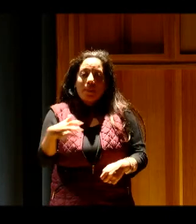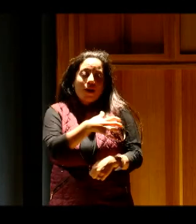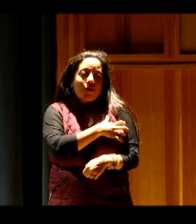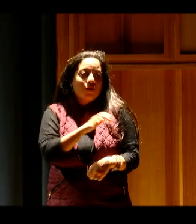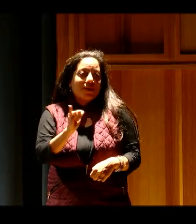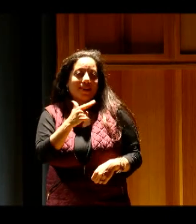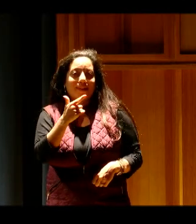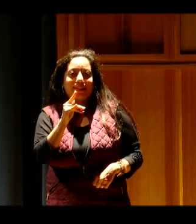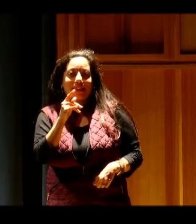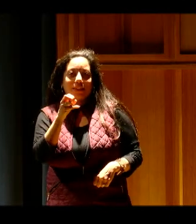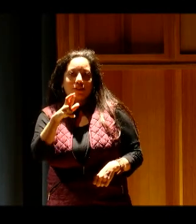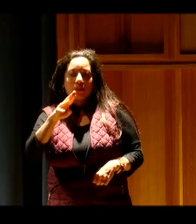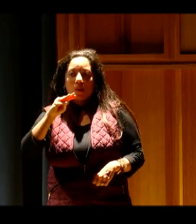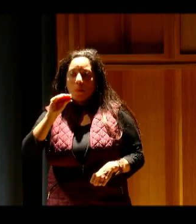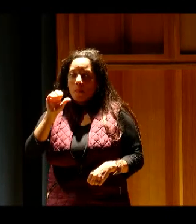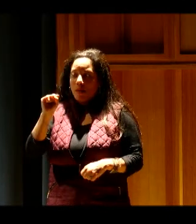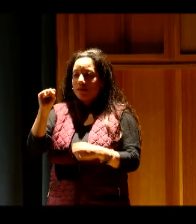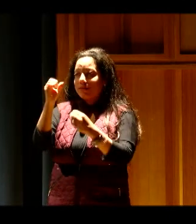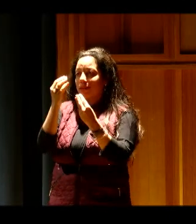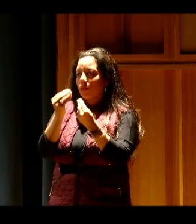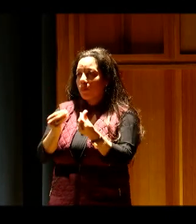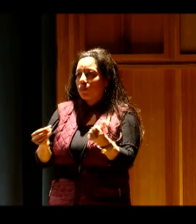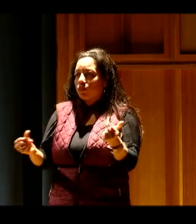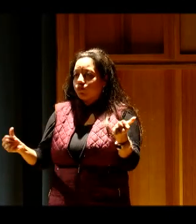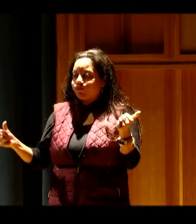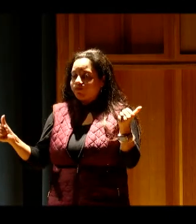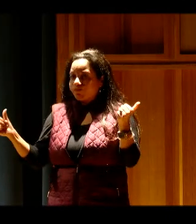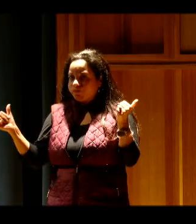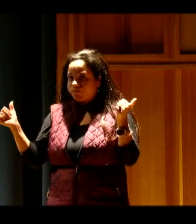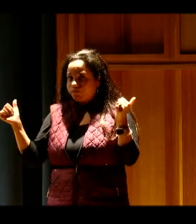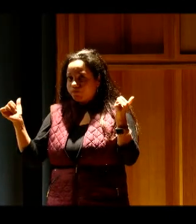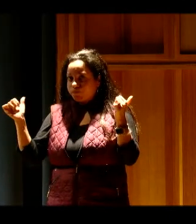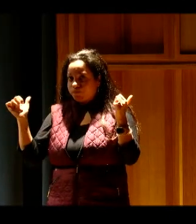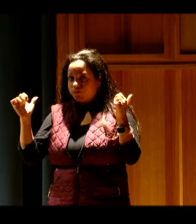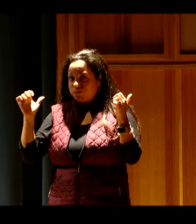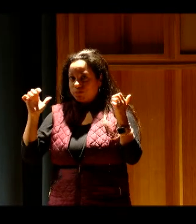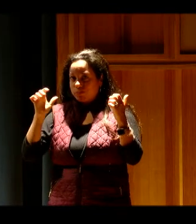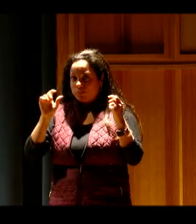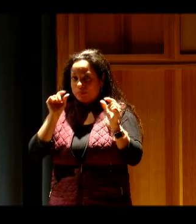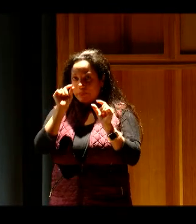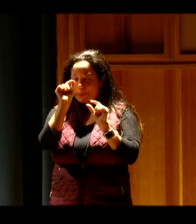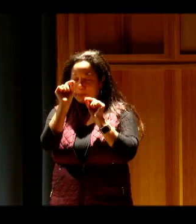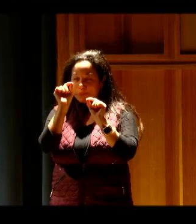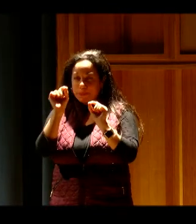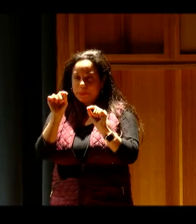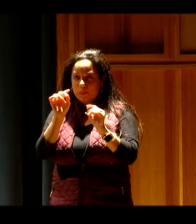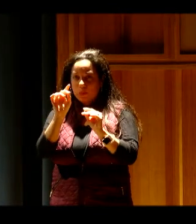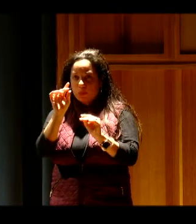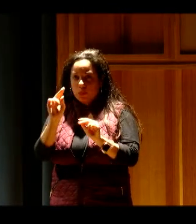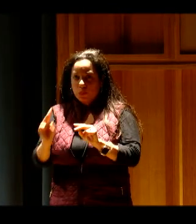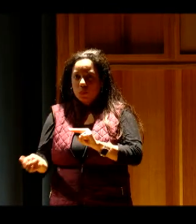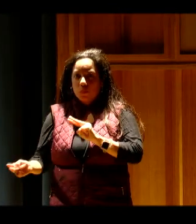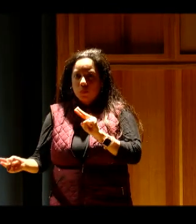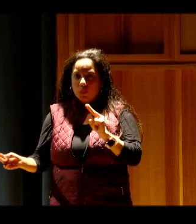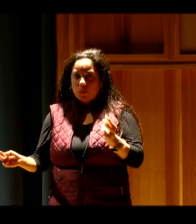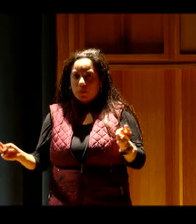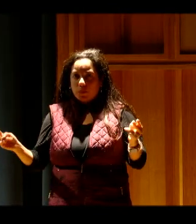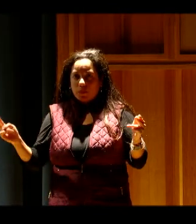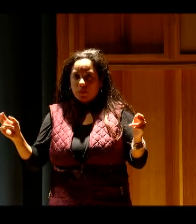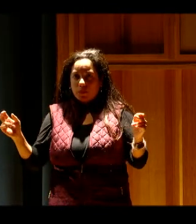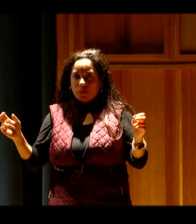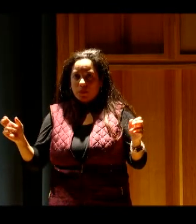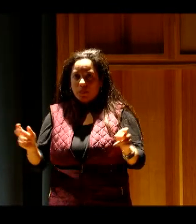the mosses wearing away their surfaces grain by grain, bringing them slowly back to sand."